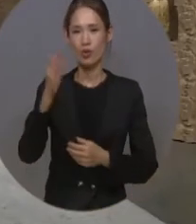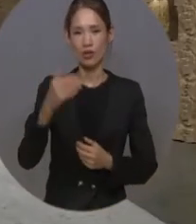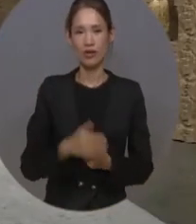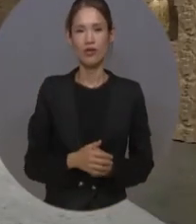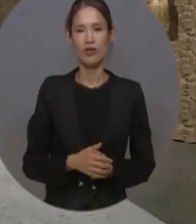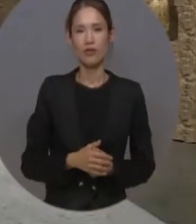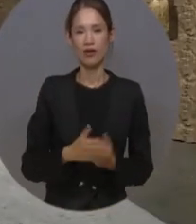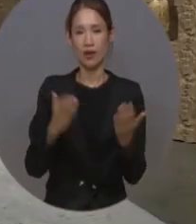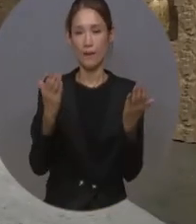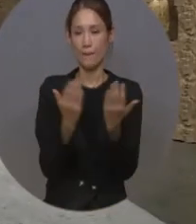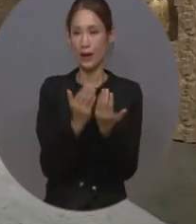Is there a pillow that's customized?